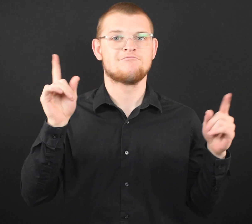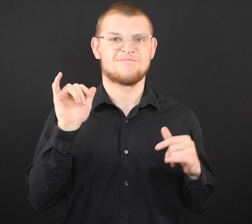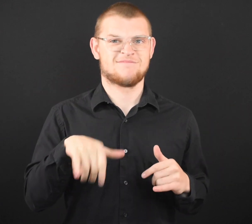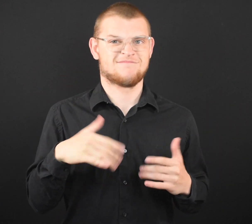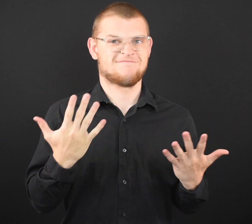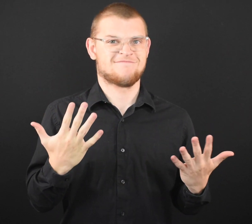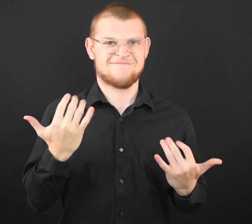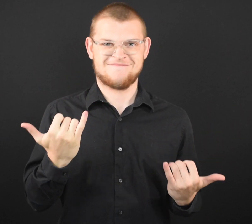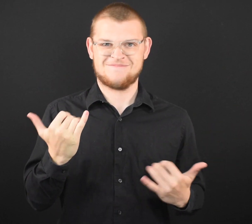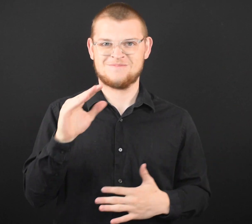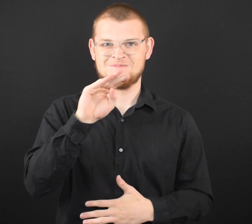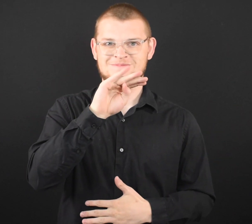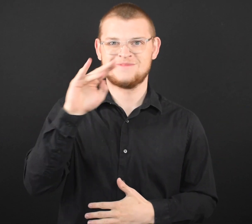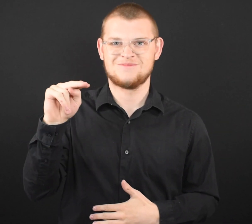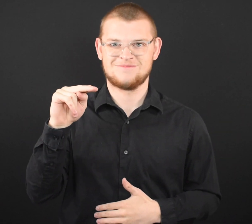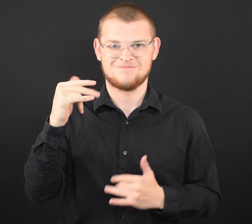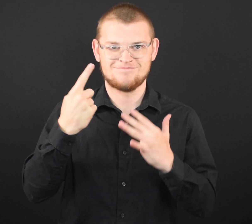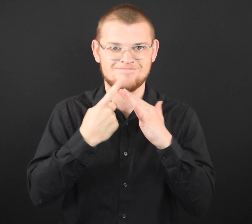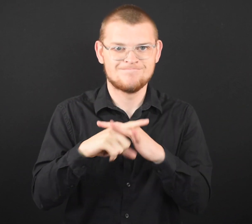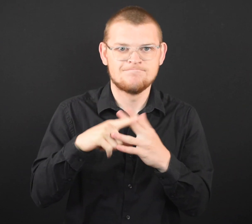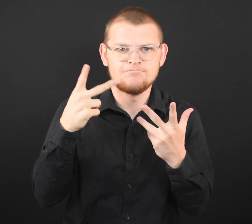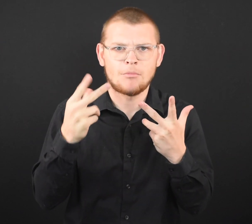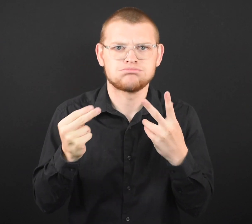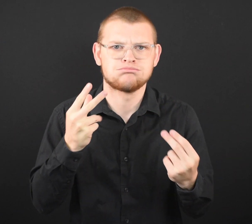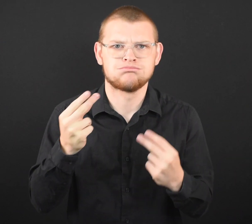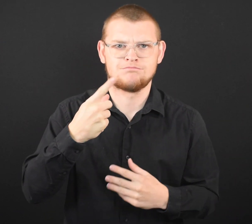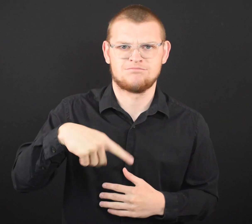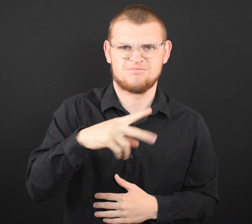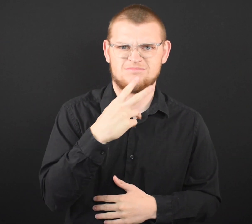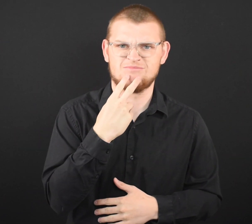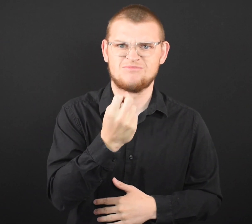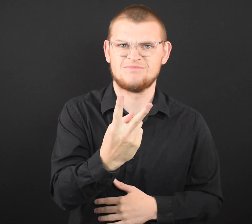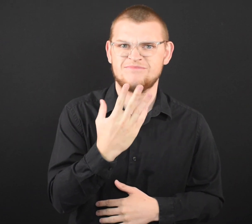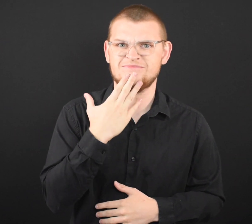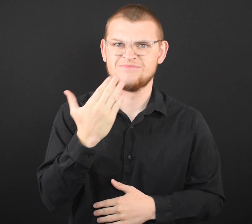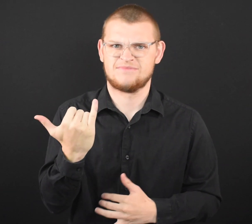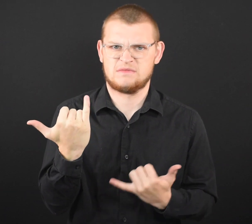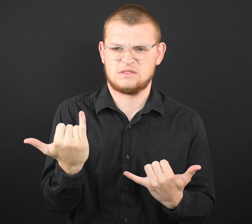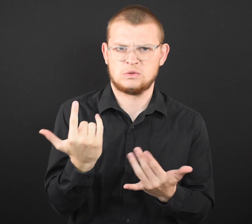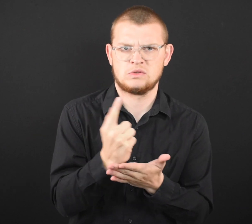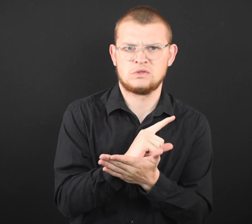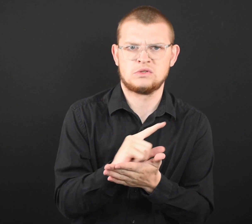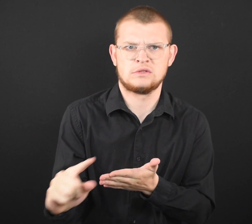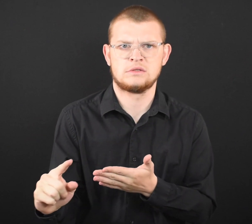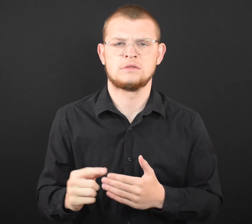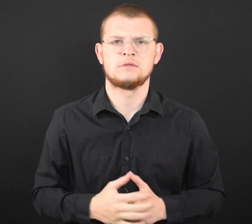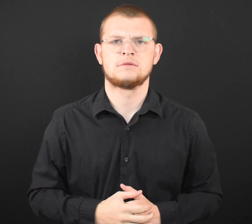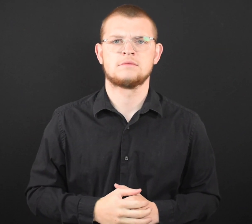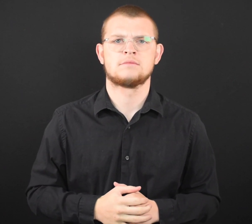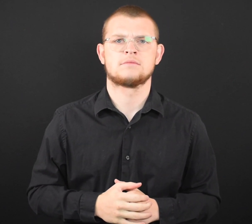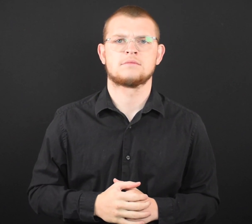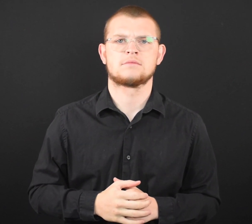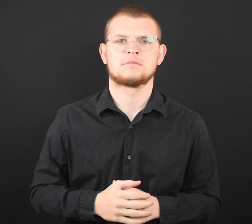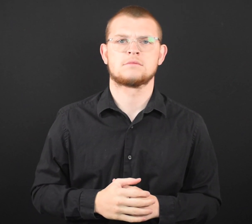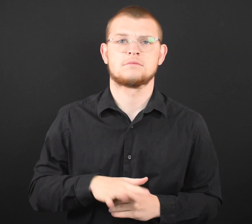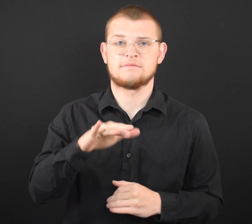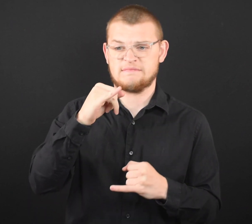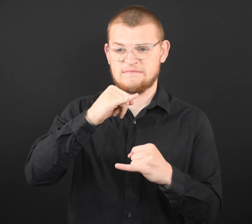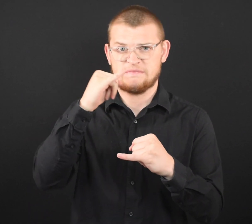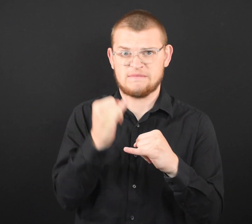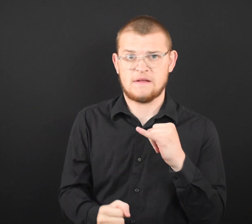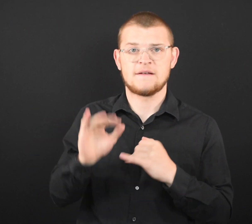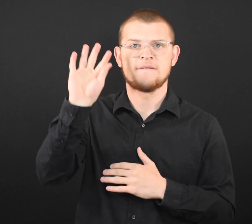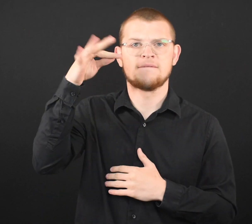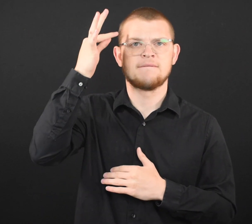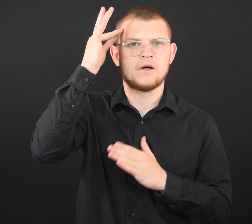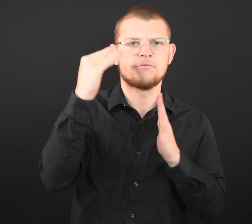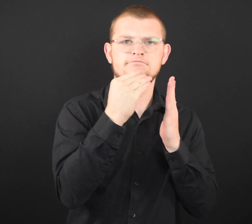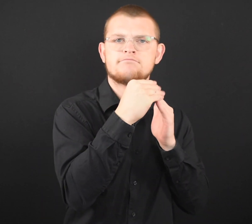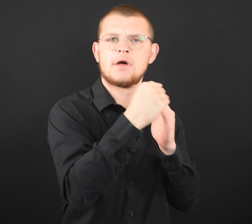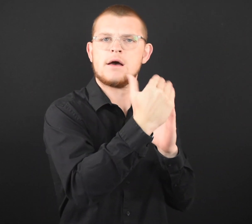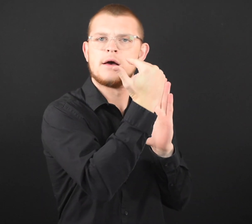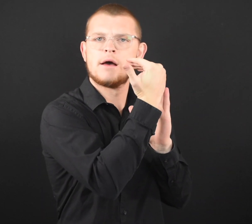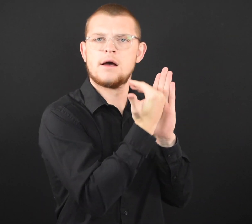begin vaccinating this age group this week. ○ Final federal guidance is expected to be issued